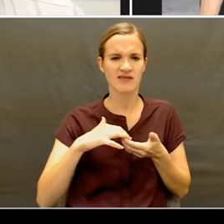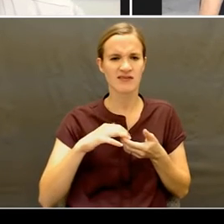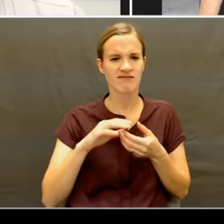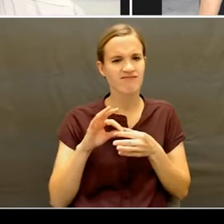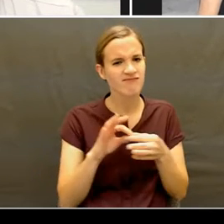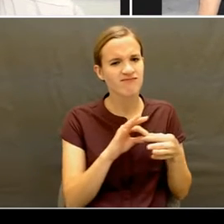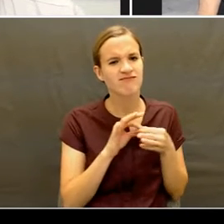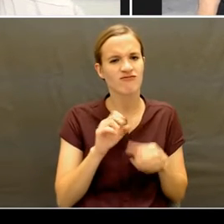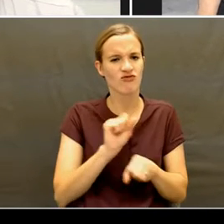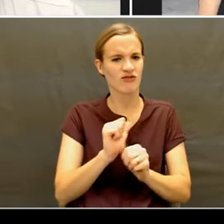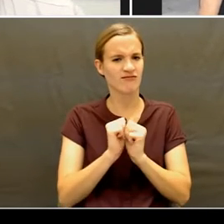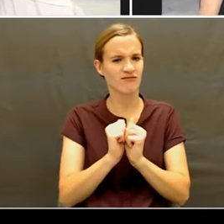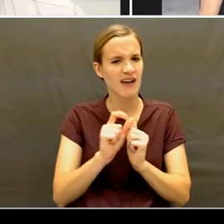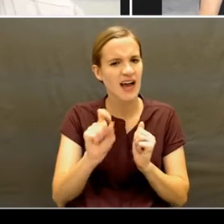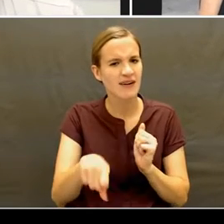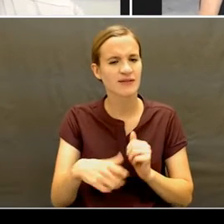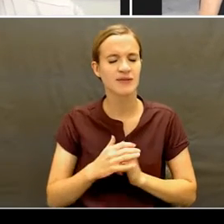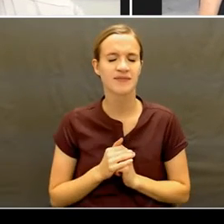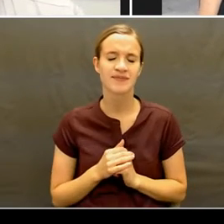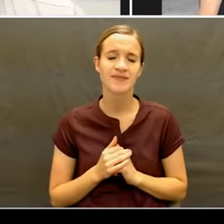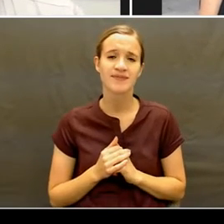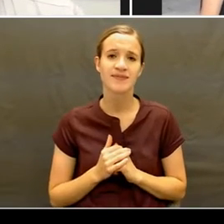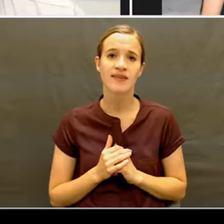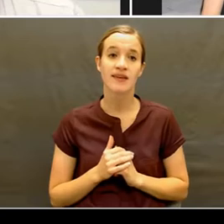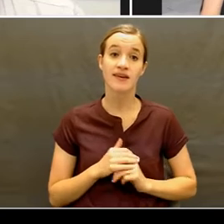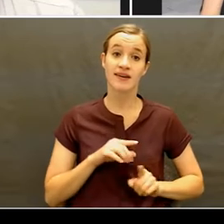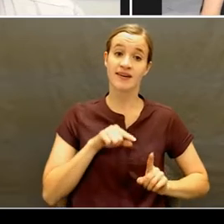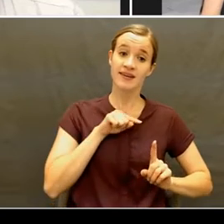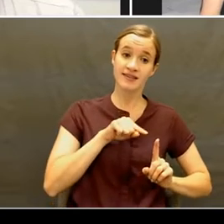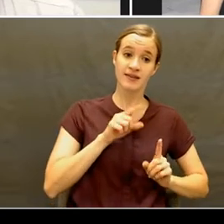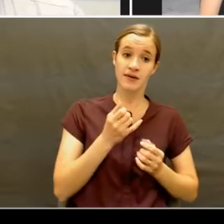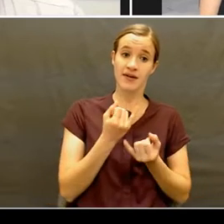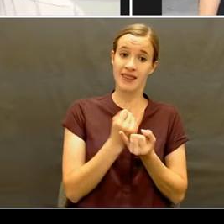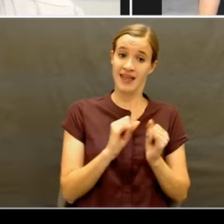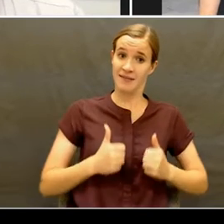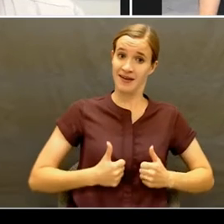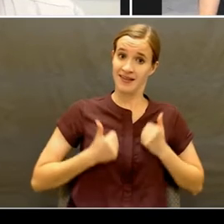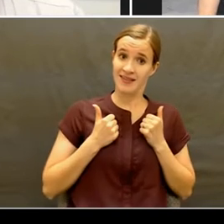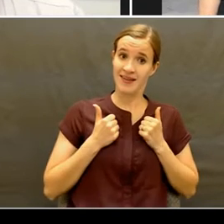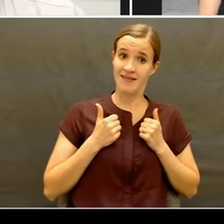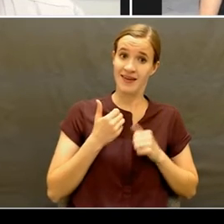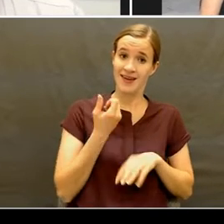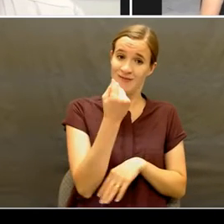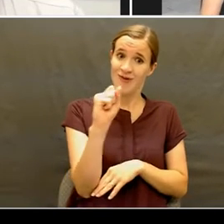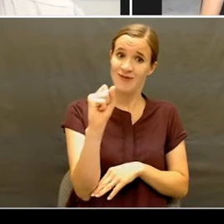Independent Living Movement, because we we are, have a lot of diversity, we had the opportunity to